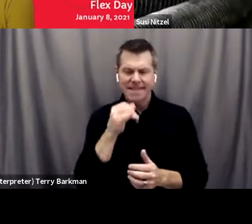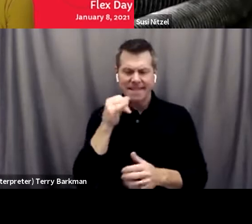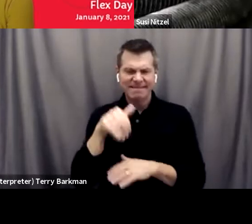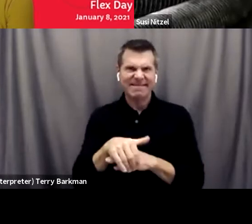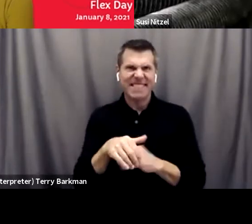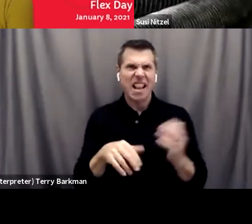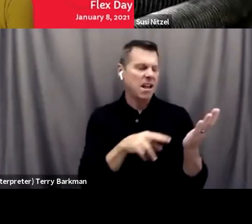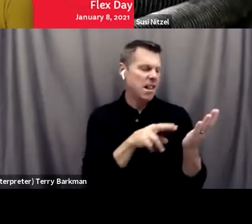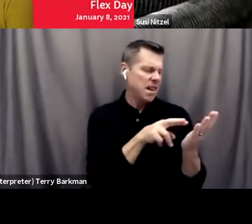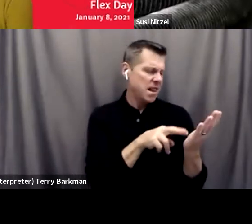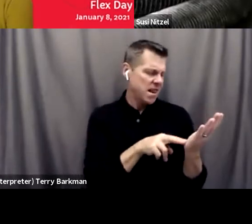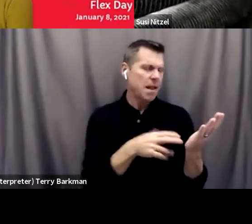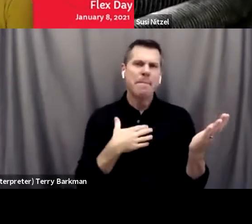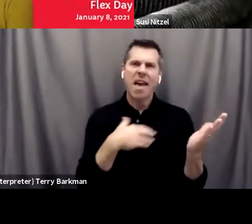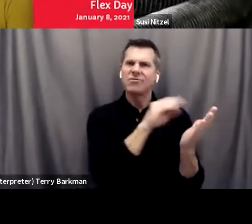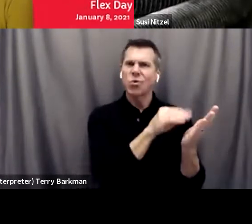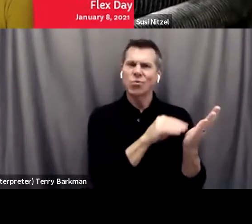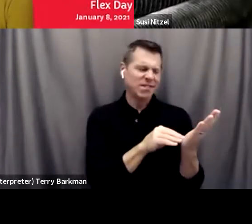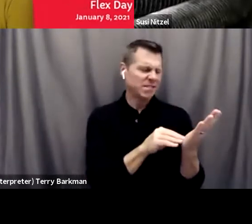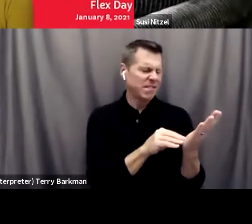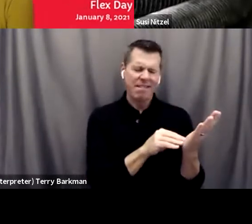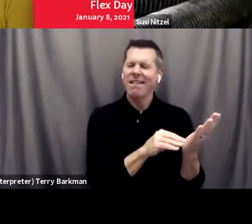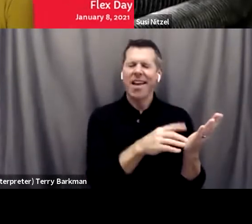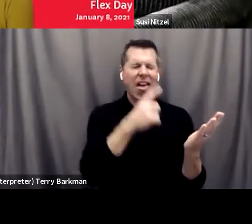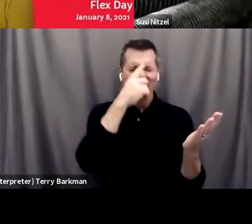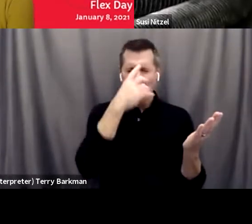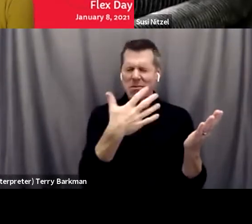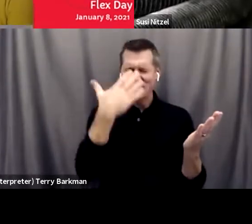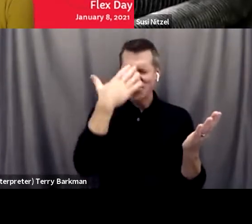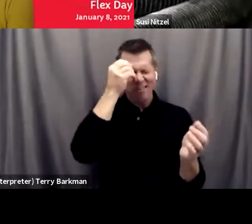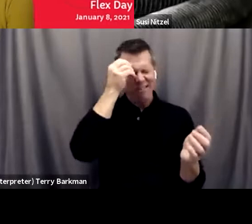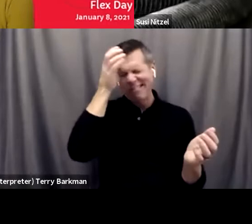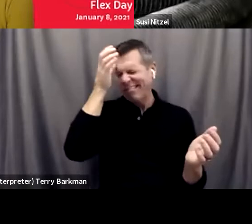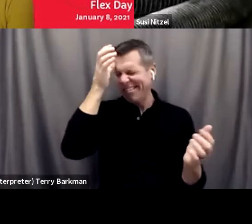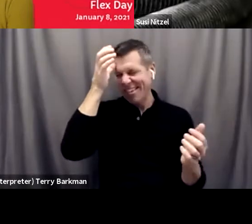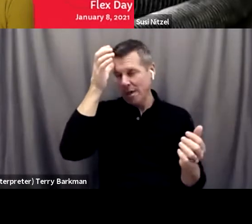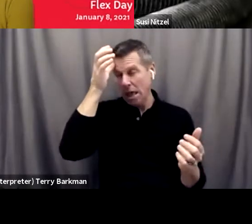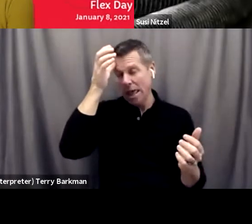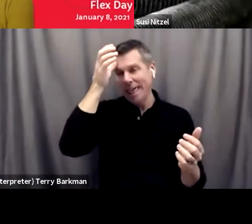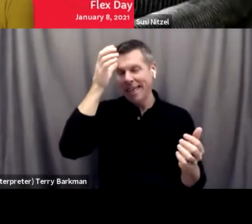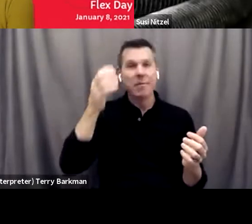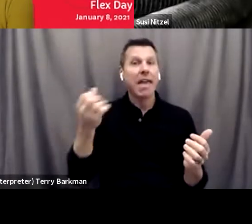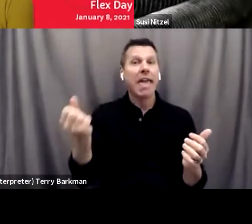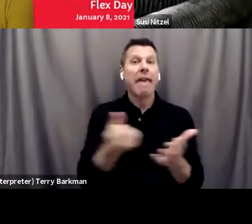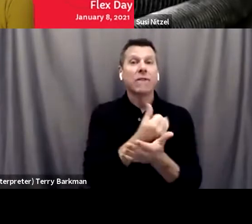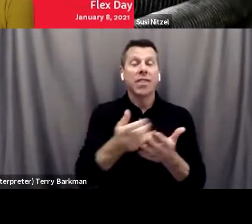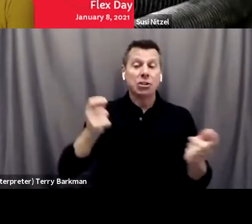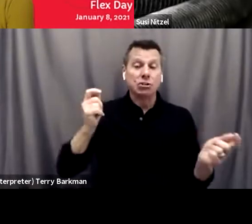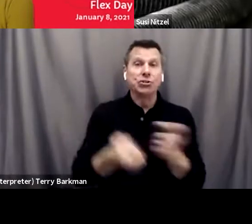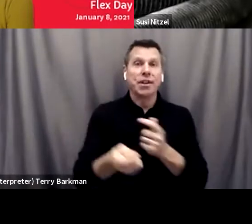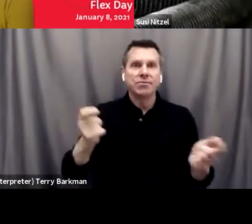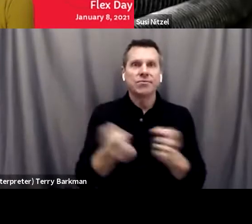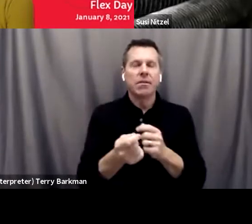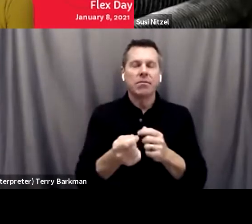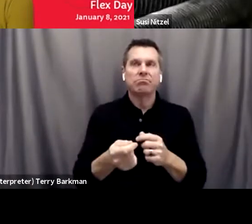a lot more. But things are constantly changing. And I think it's important to point out to everybody here that even though each